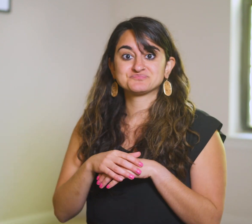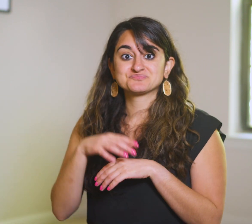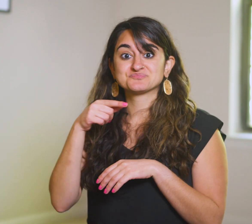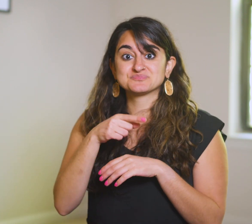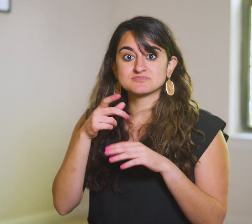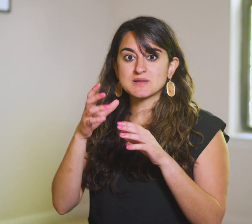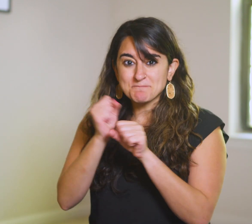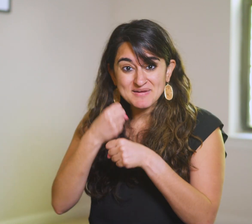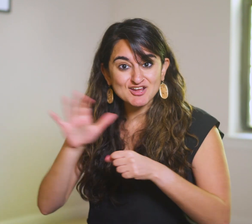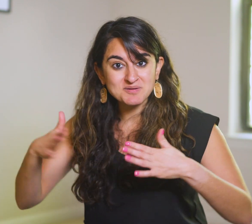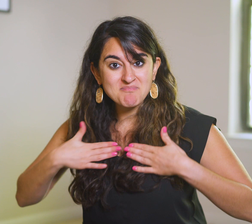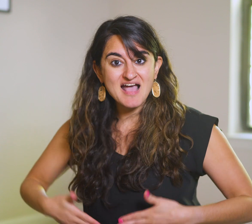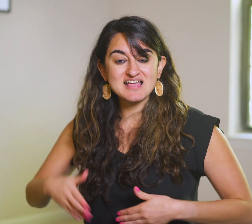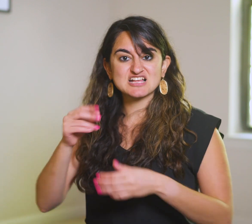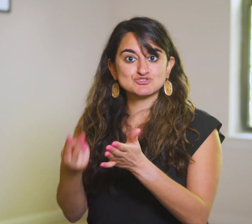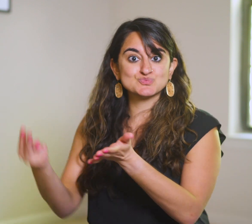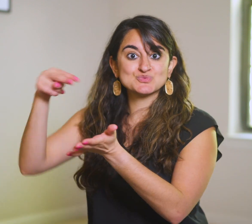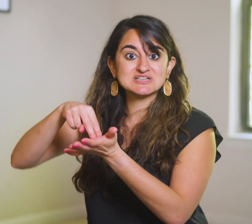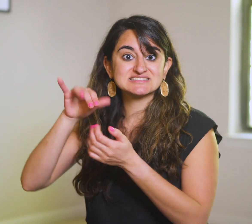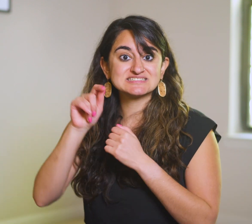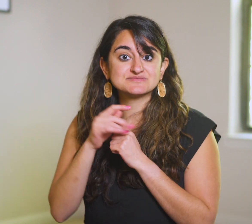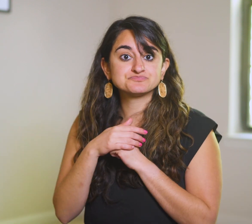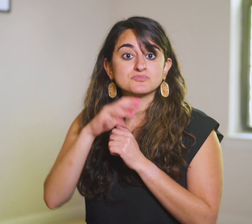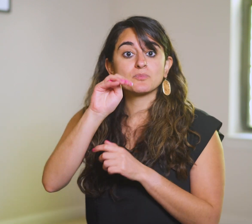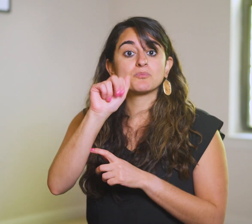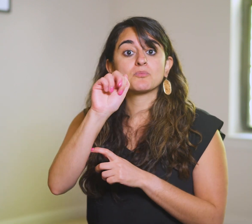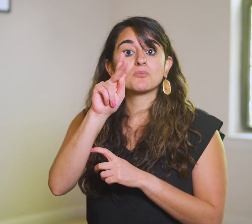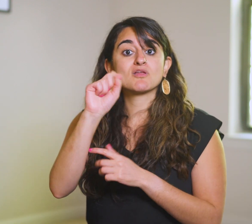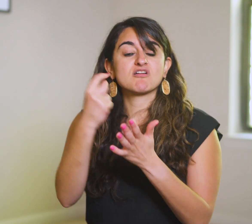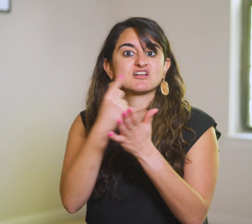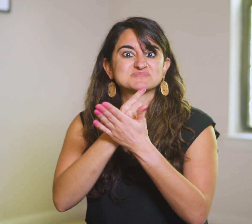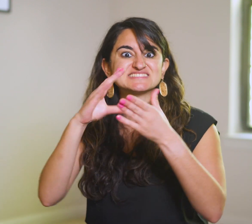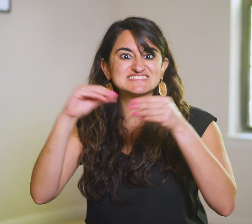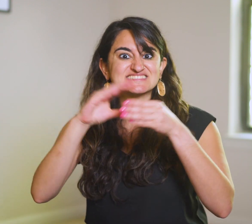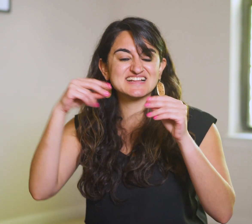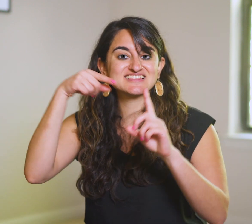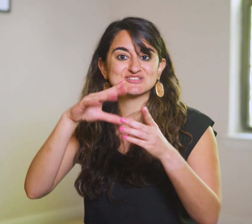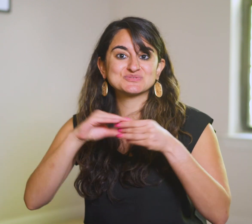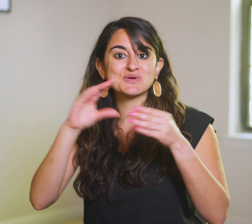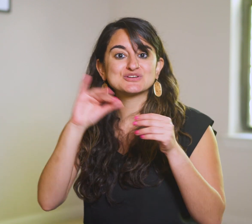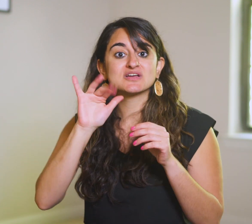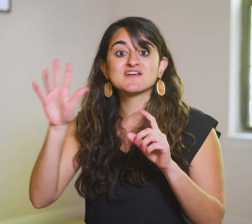He made her body and He raises it. Mark’s gospel tells this story too,